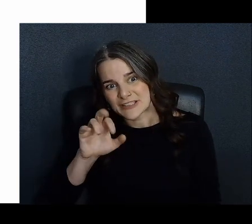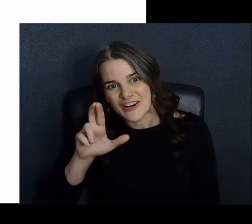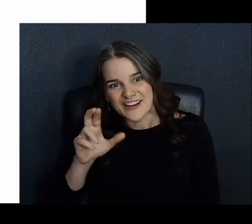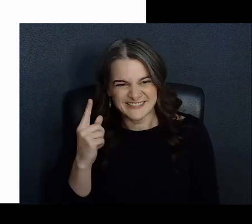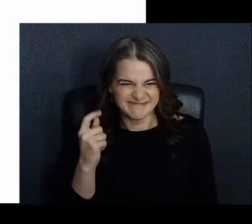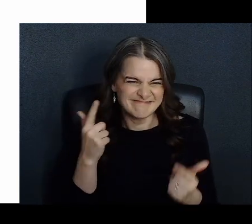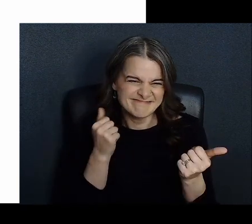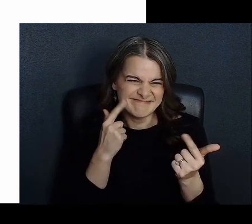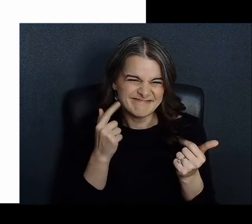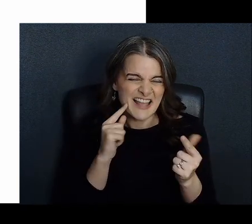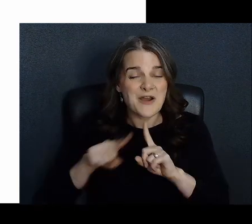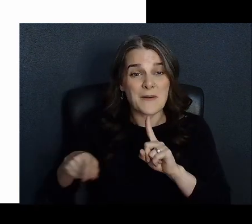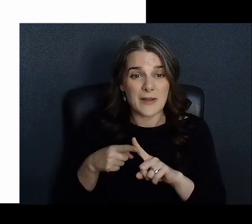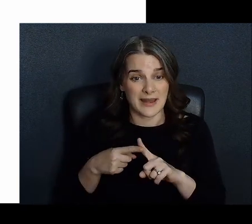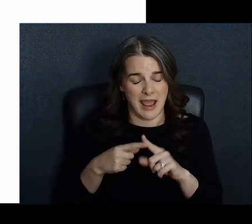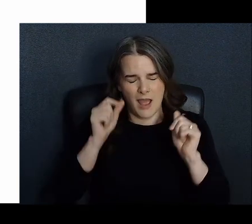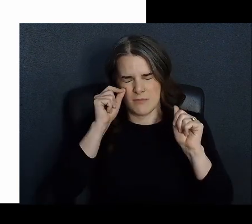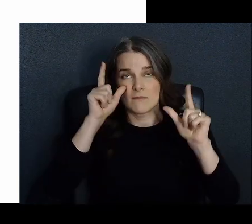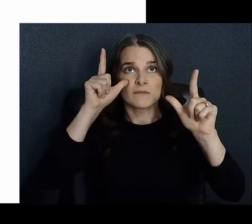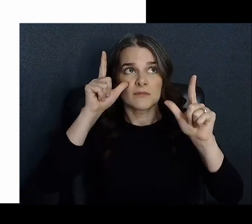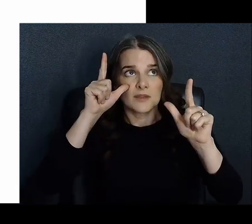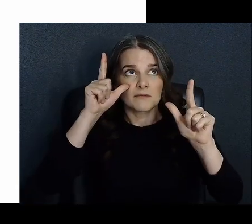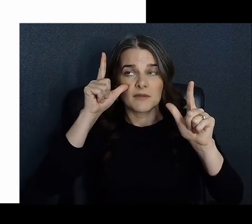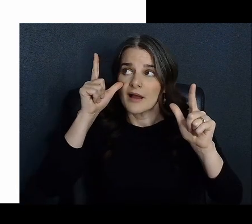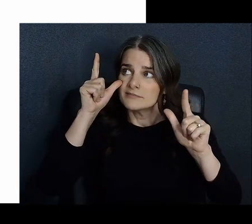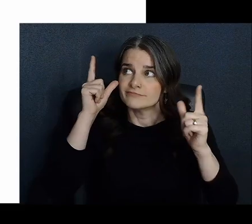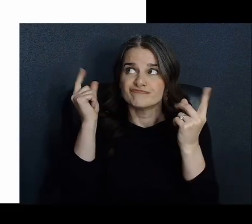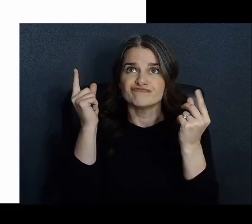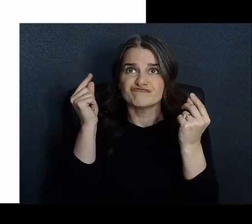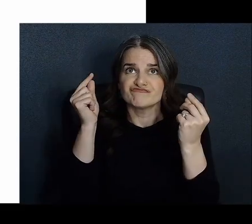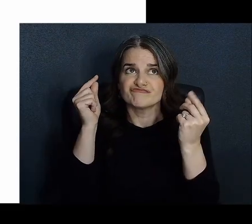I can go back to sleep listening to a book. So again, these also have sleep timers on it.